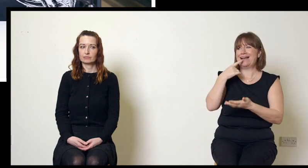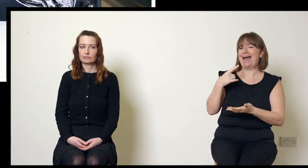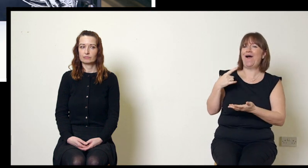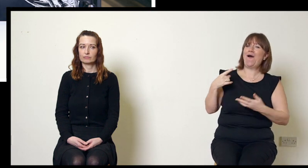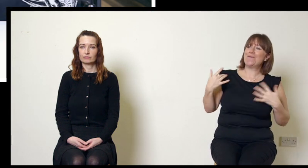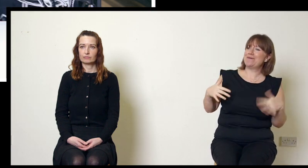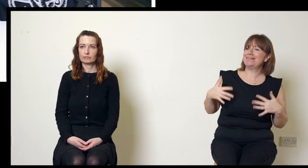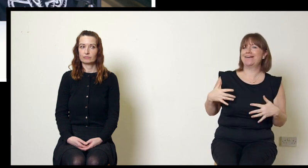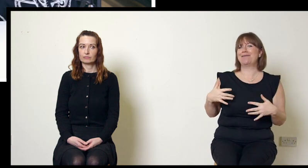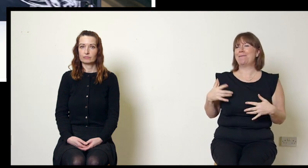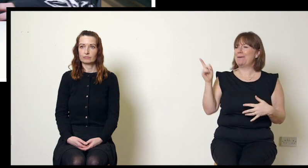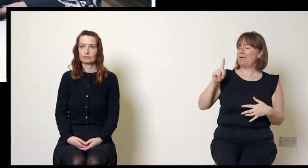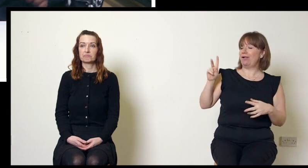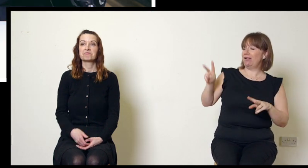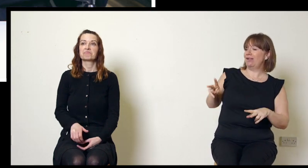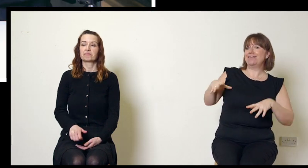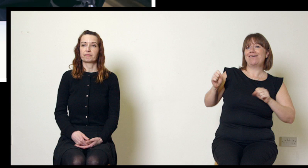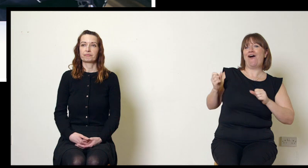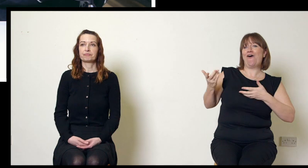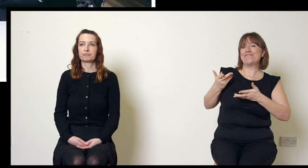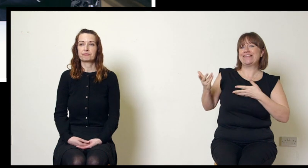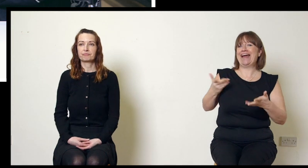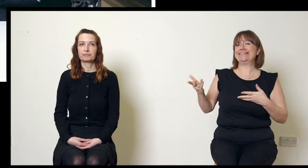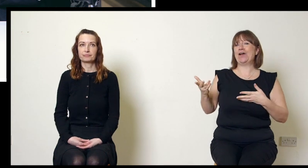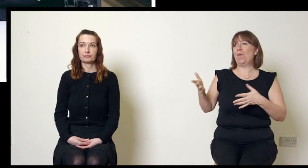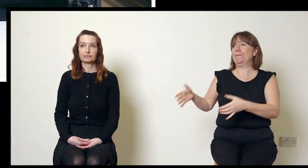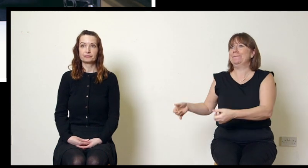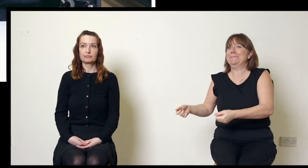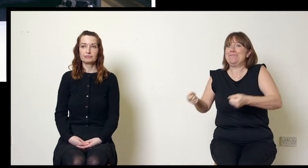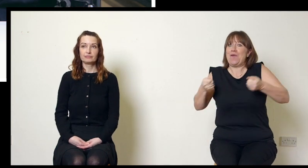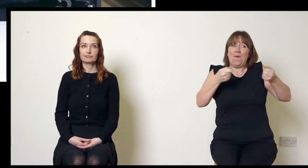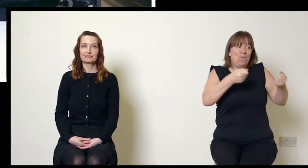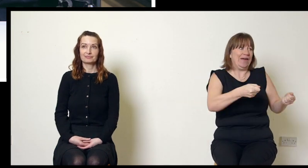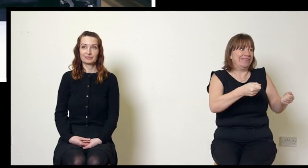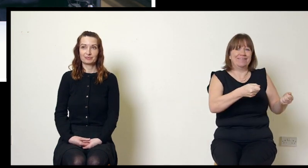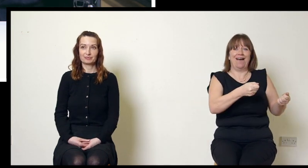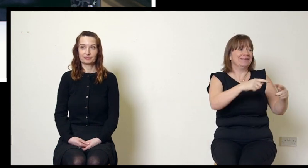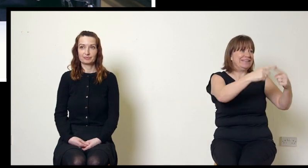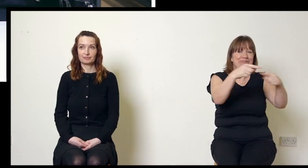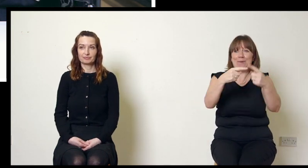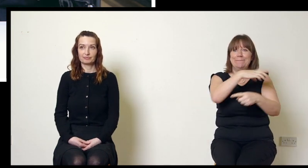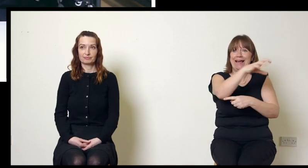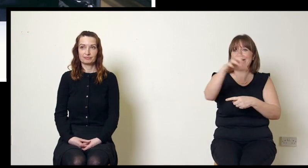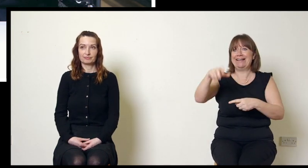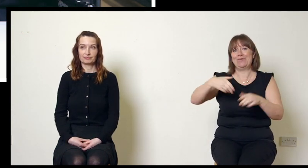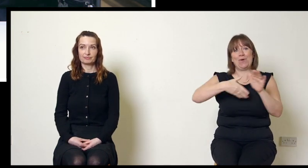for starting conversations, so he's going to take the chair with him now when he goes and gives his talks, which is yes, so cool.